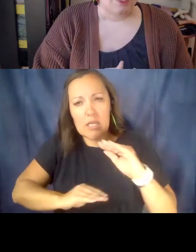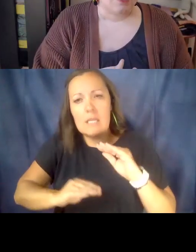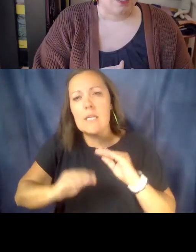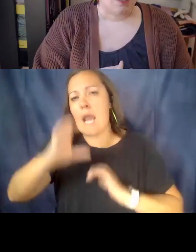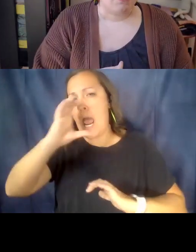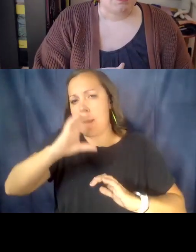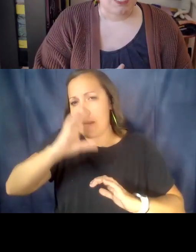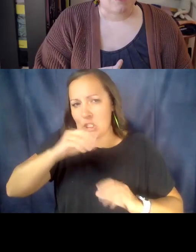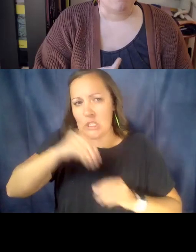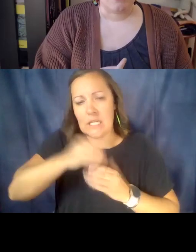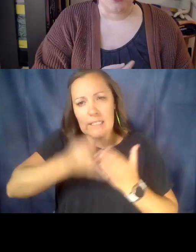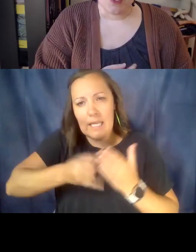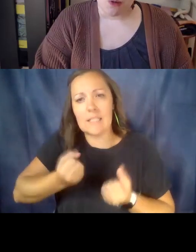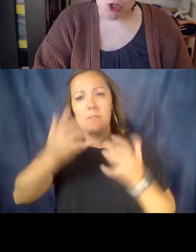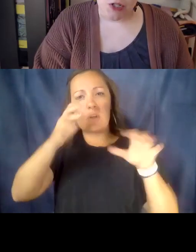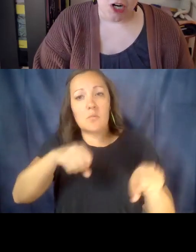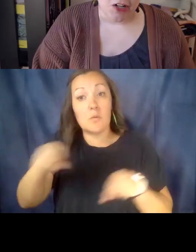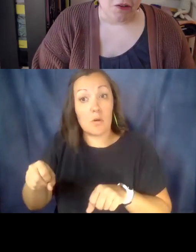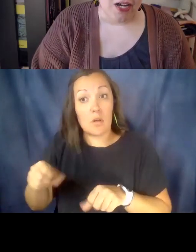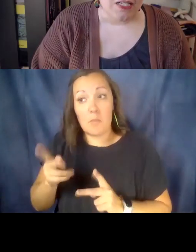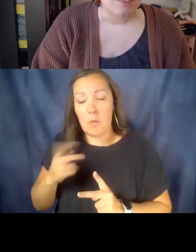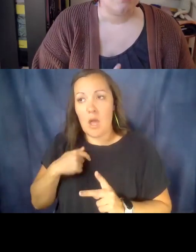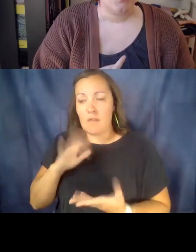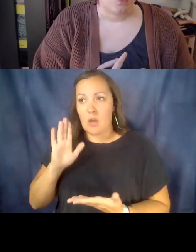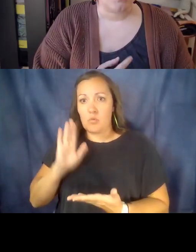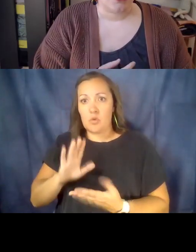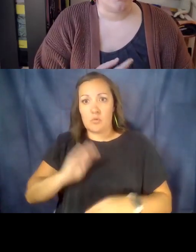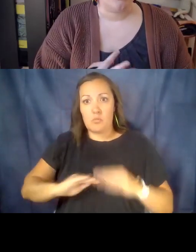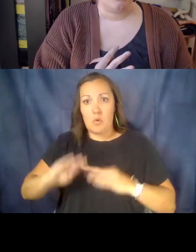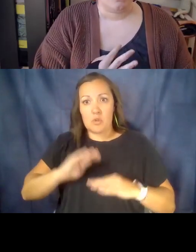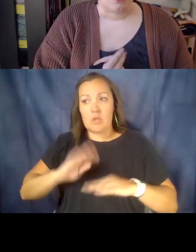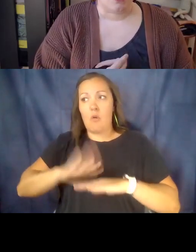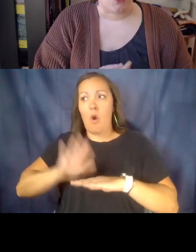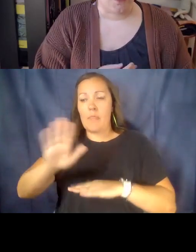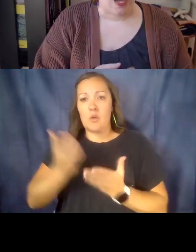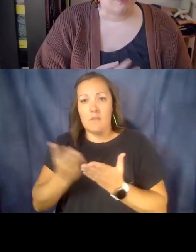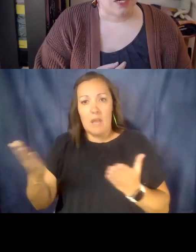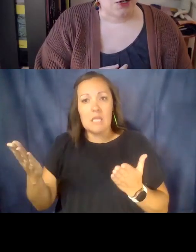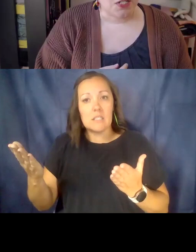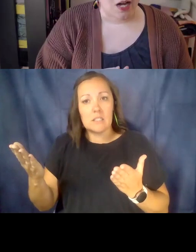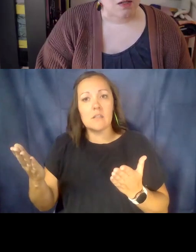And if people have reduced motion on their device, you want to honor that in your styles